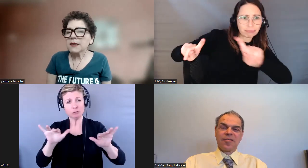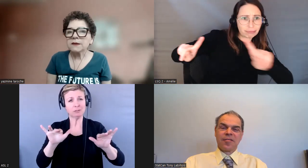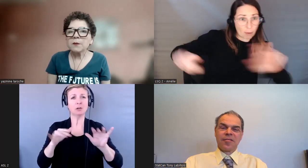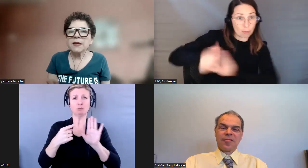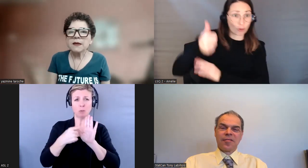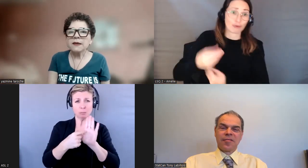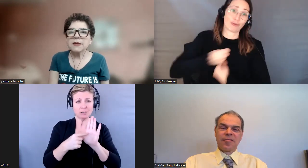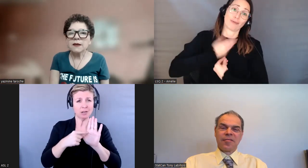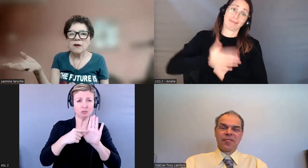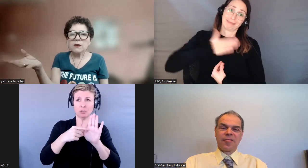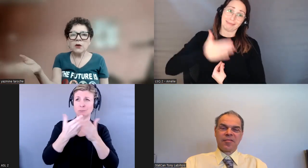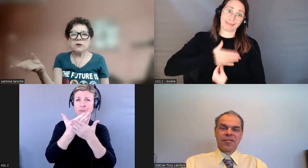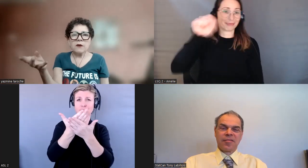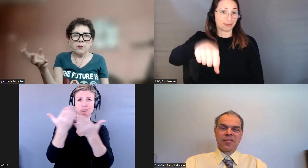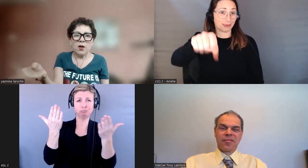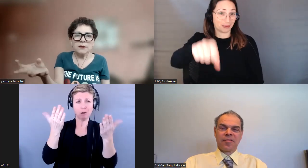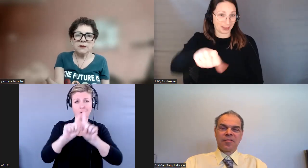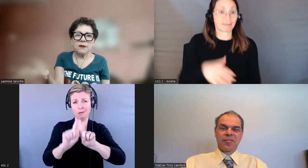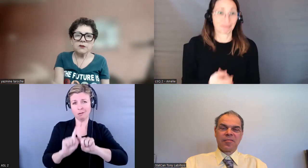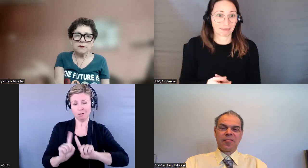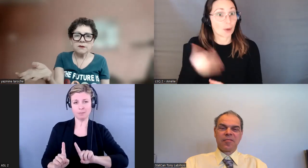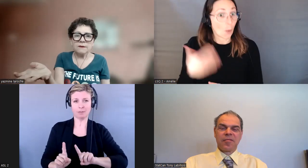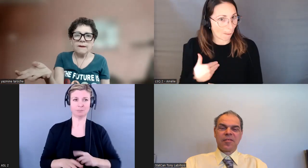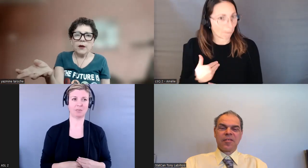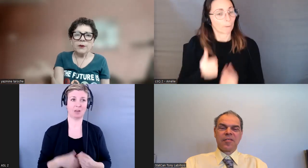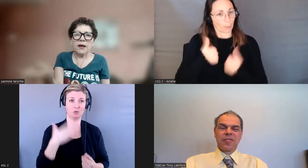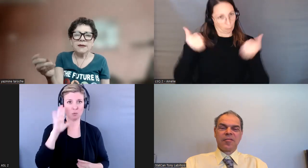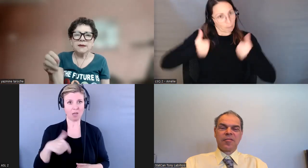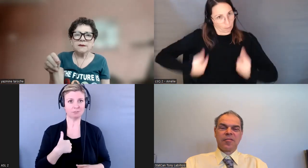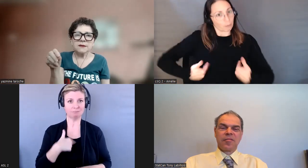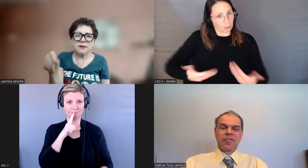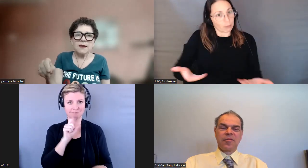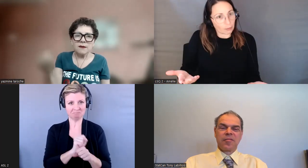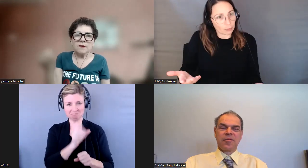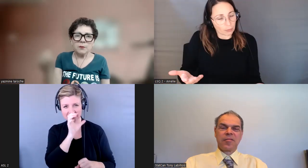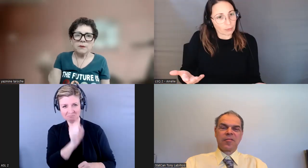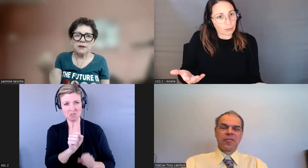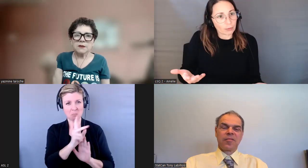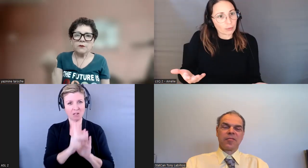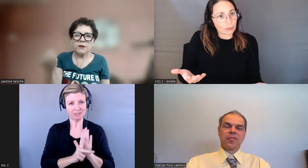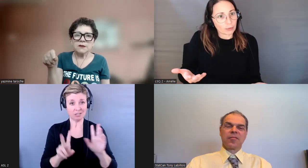this I mean I said I got hooked on the policy issues but I didn't stay in the public service